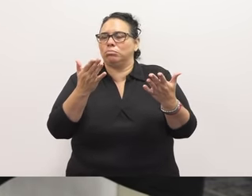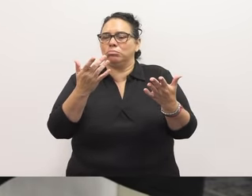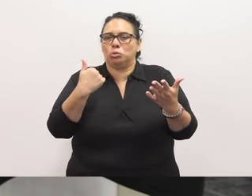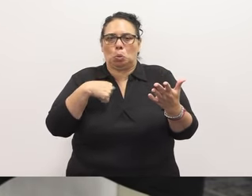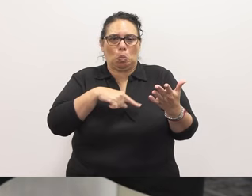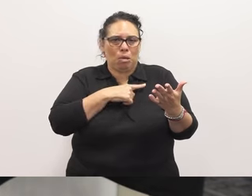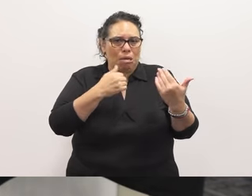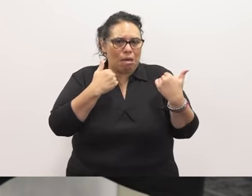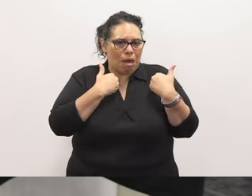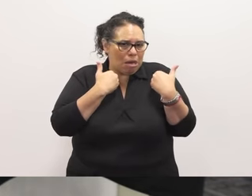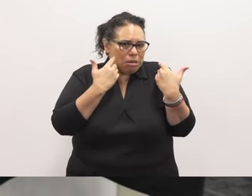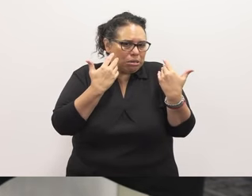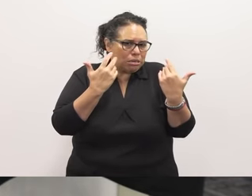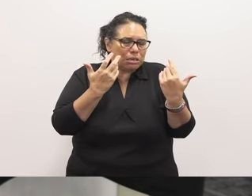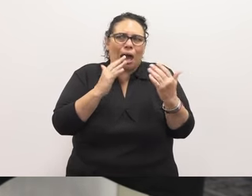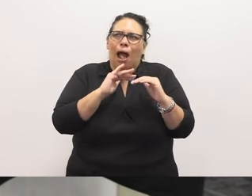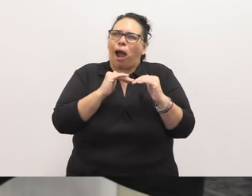how can I say this, place.